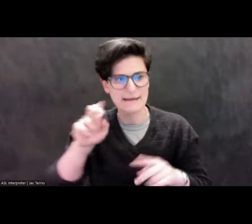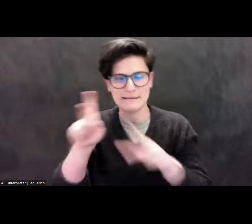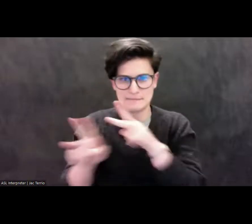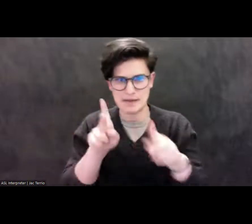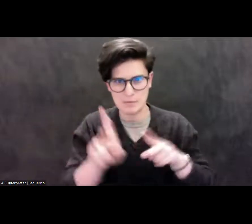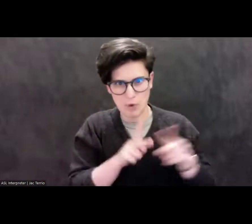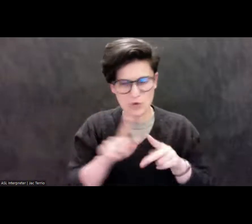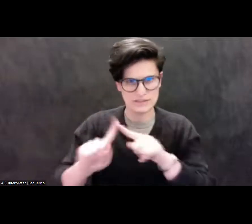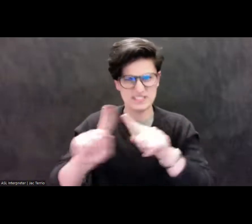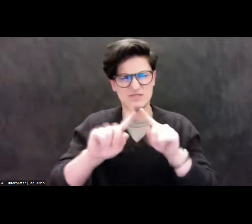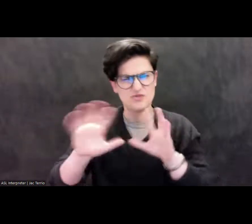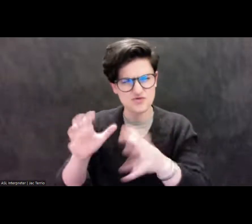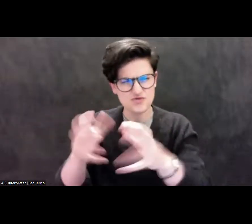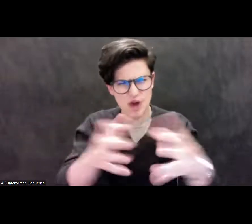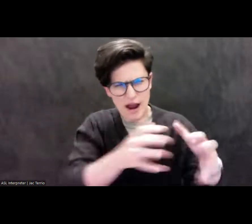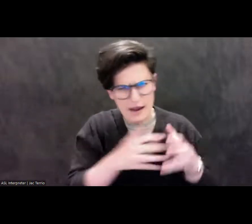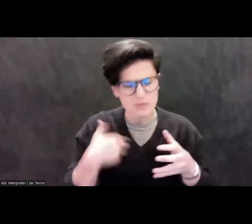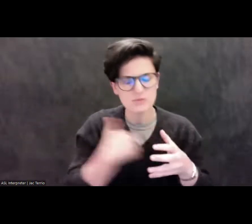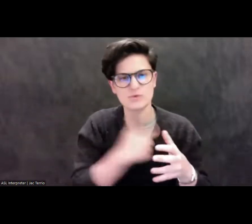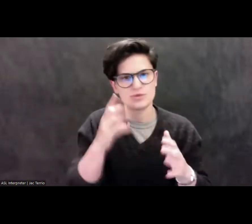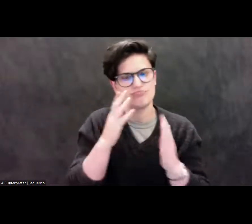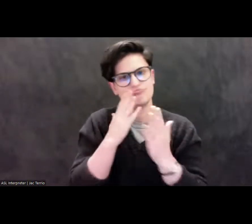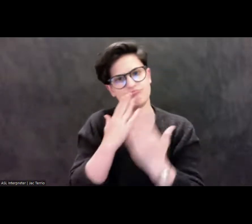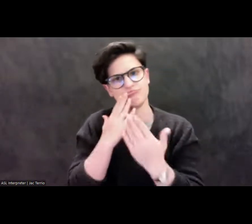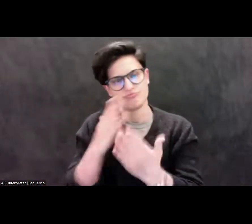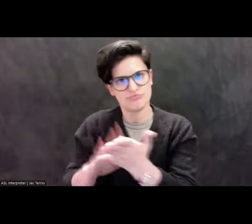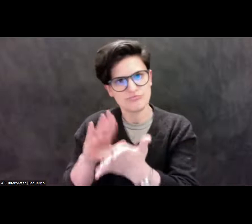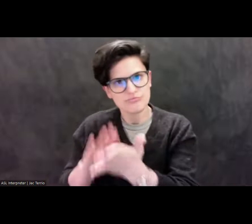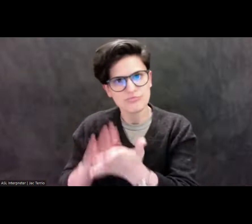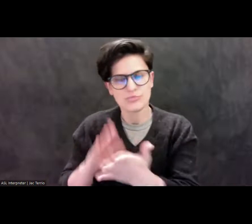and resilience, and protecting this land, and aspire to uphold our responsibilities